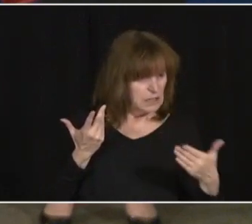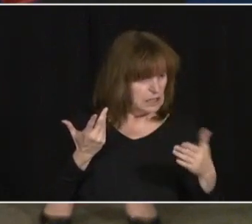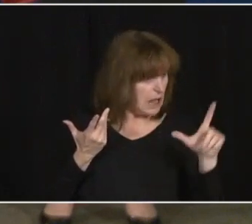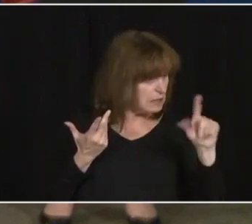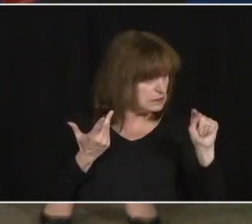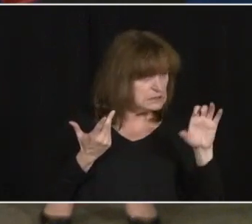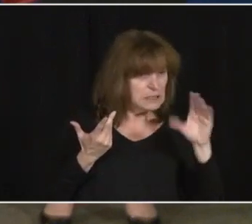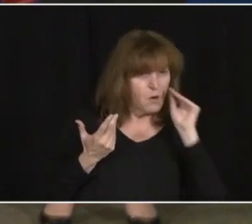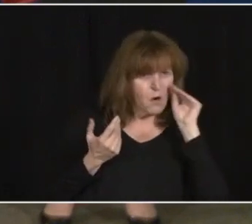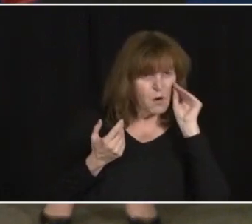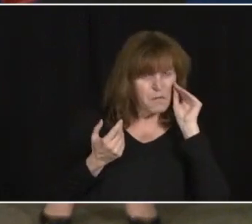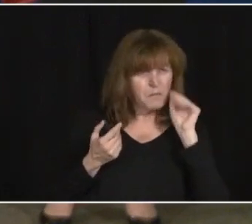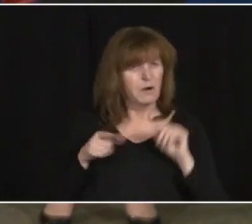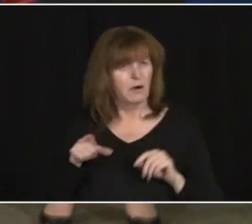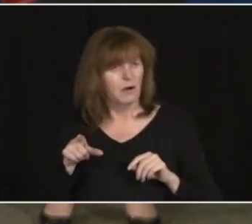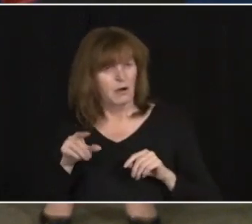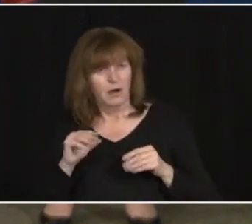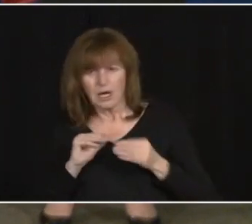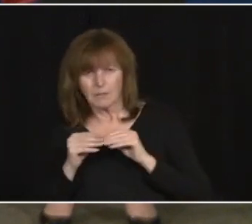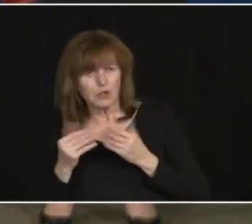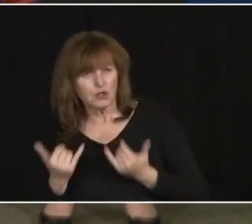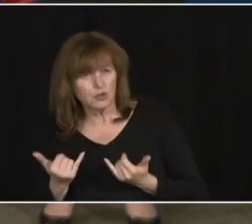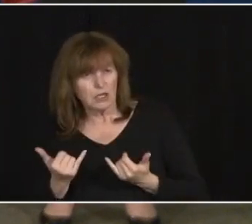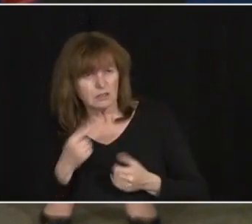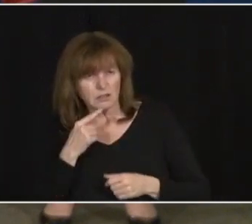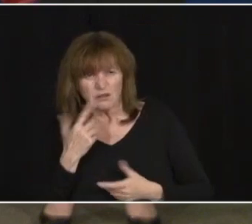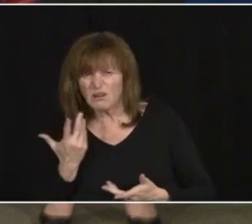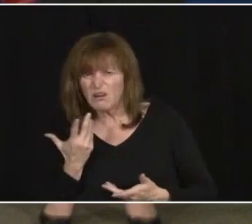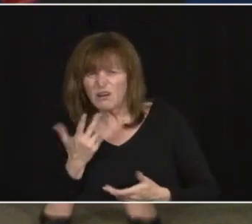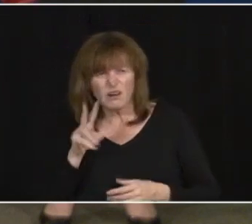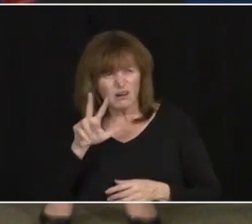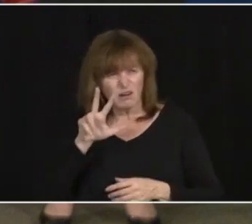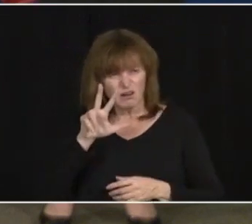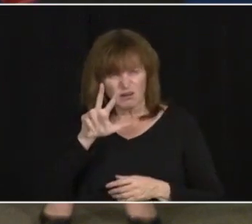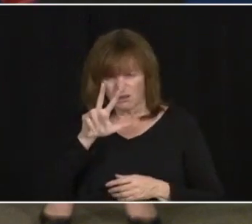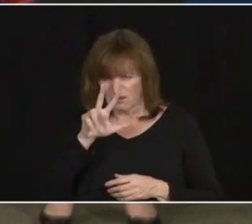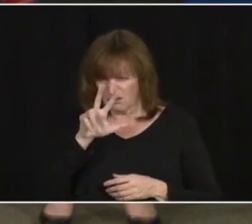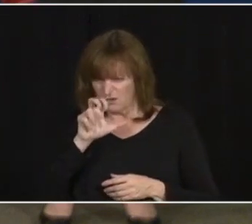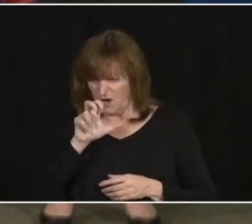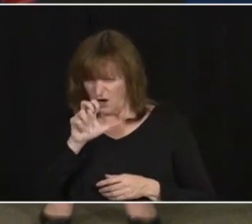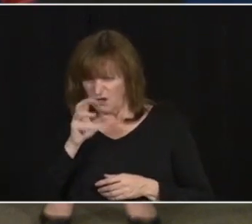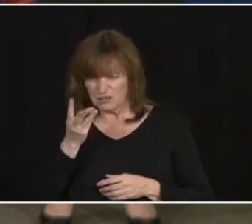from long-term care homes at the modeling data shows there have been 367 deaths. That is a huge discrepancy. Can you give us a sense of